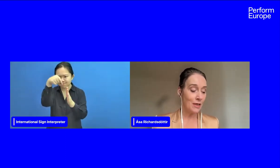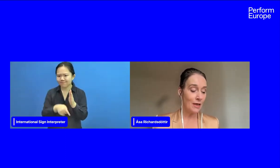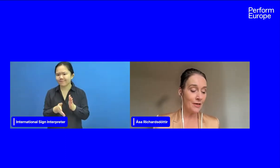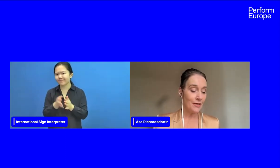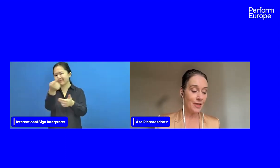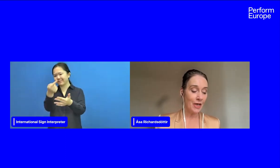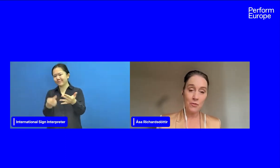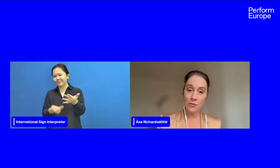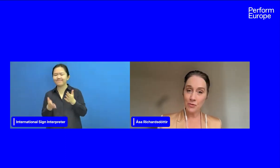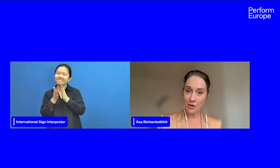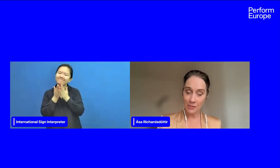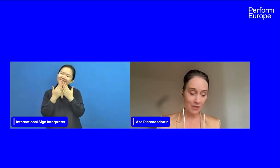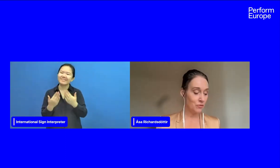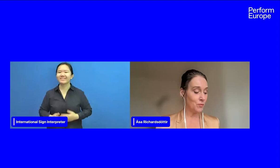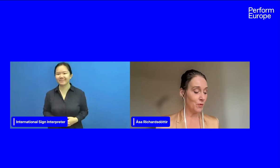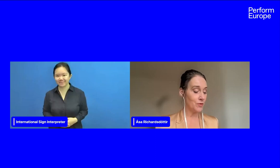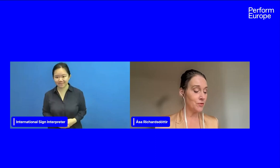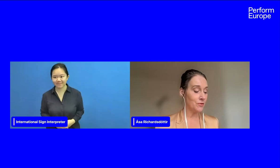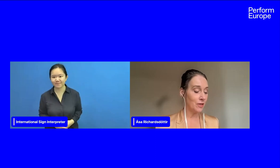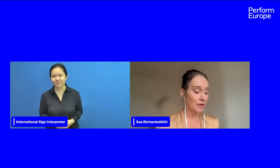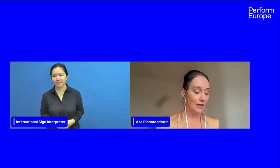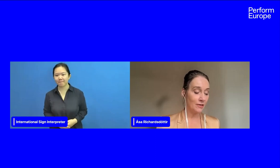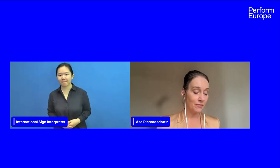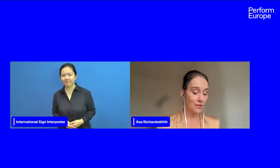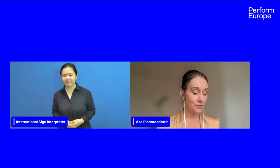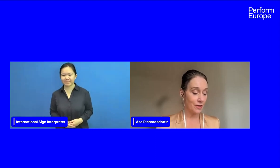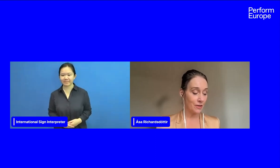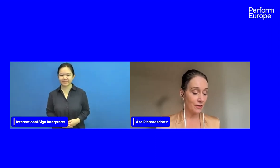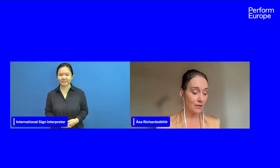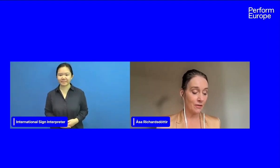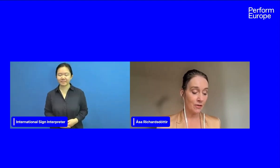We are now coming towards the end of this launch event,